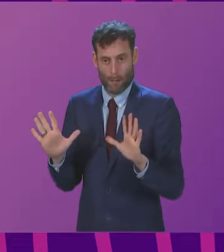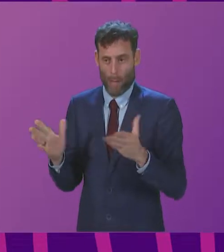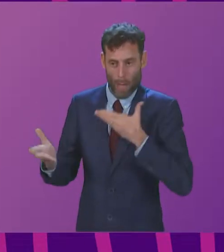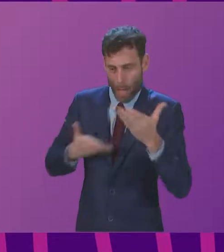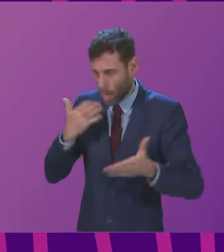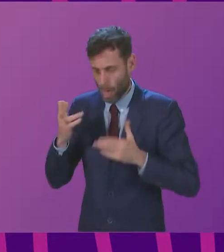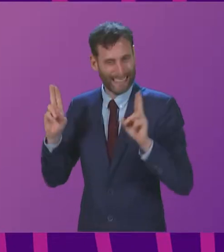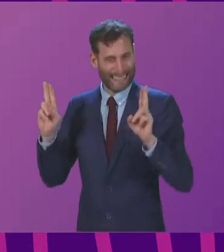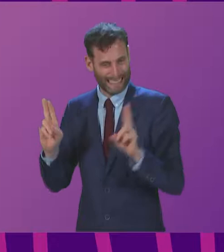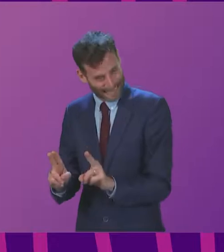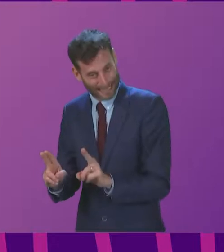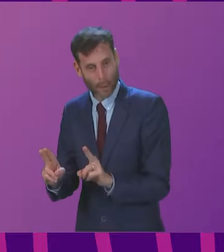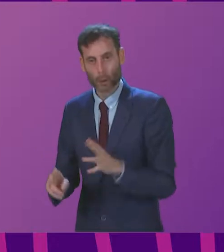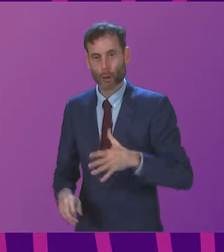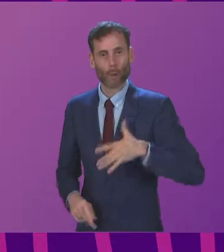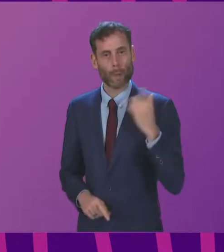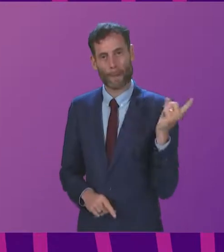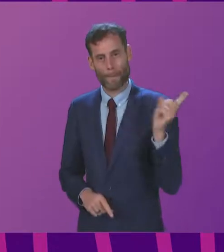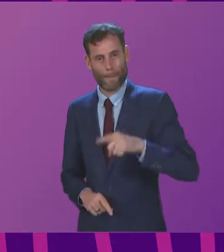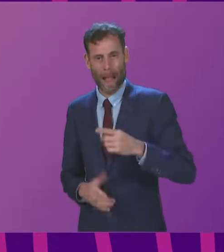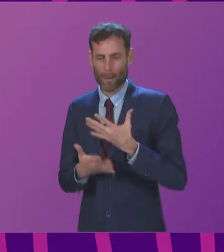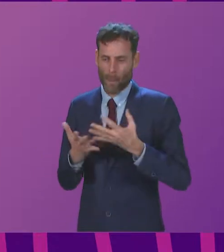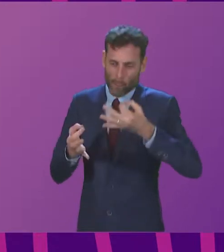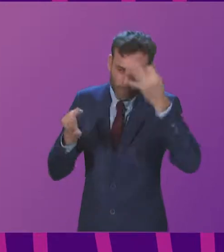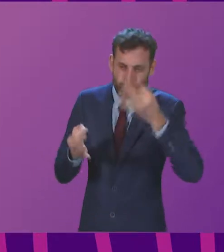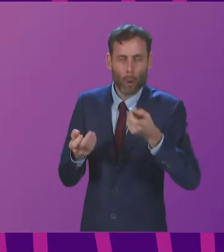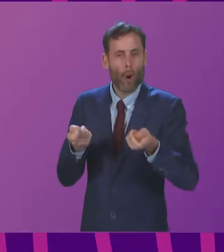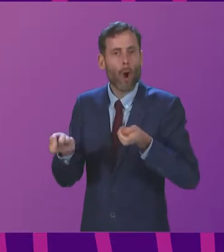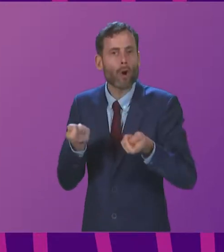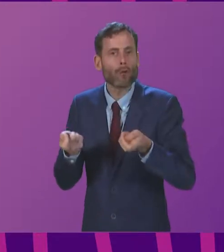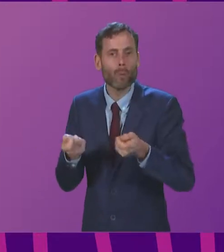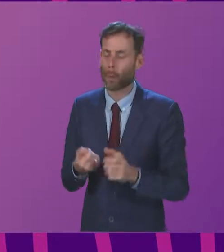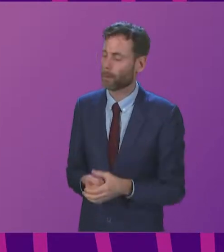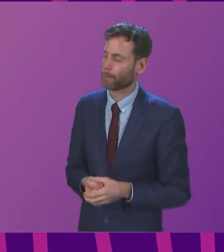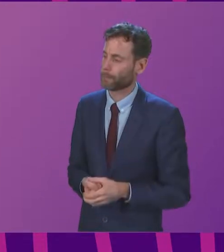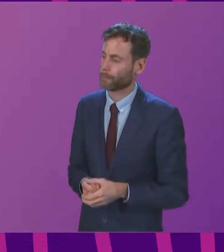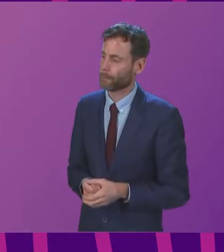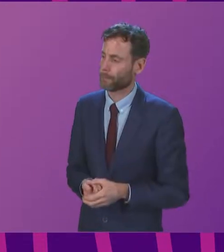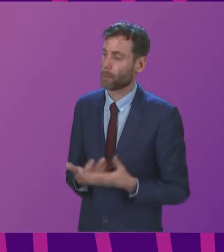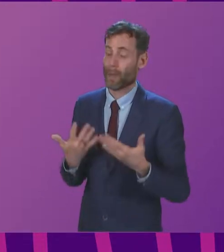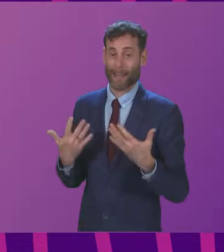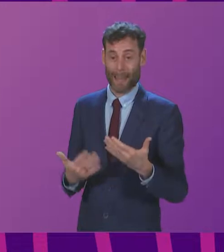without the need to reintroduce more onerous restrictions. As we approach the festive season,